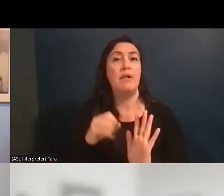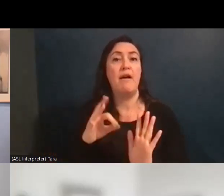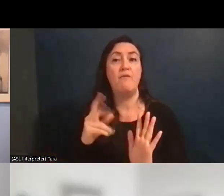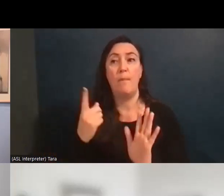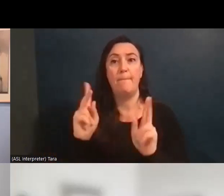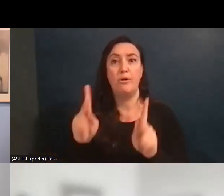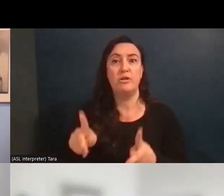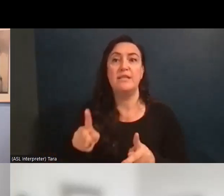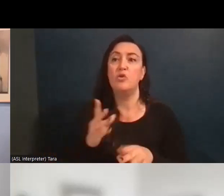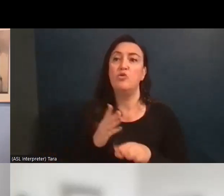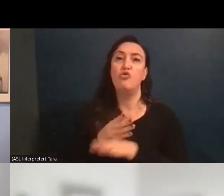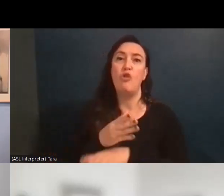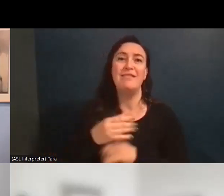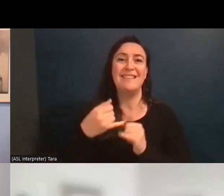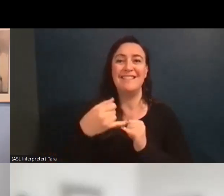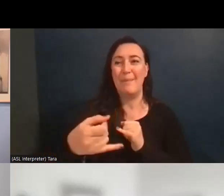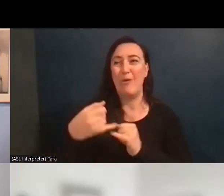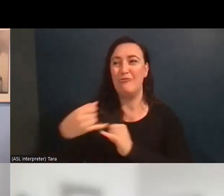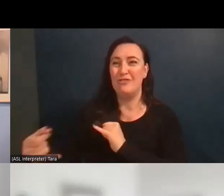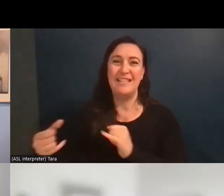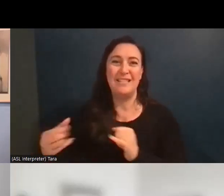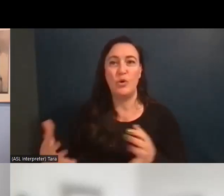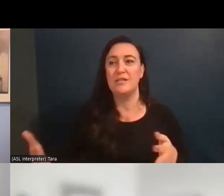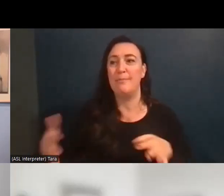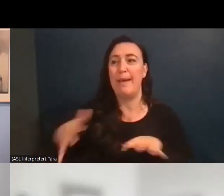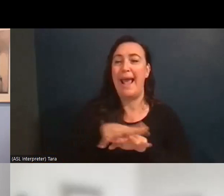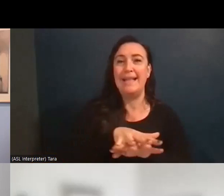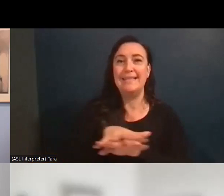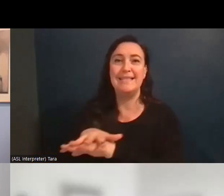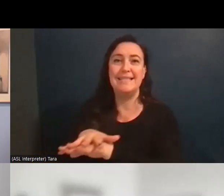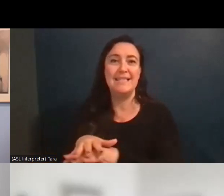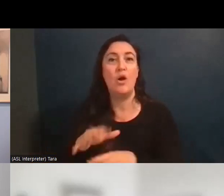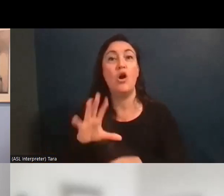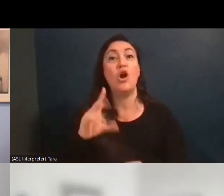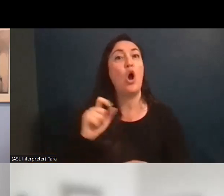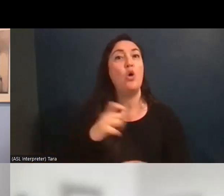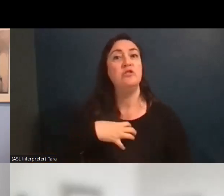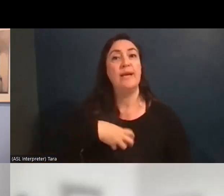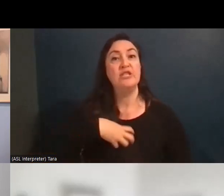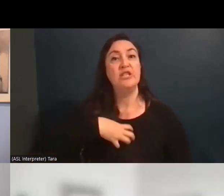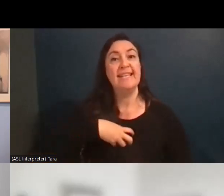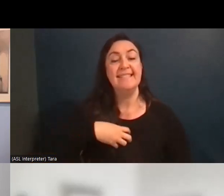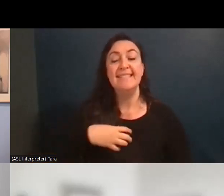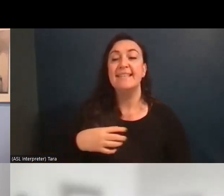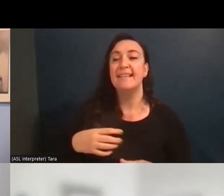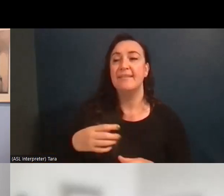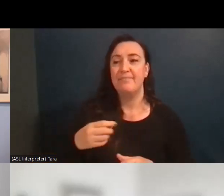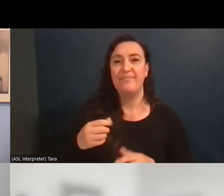boundaries or spans boundaries or code switches to engage multiple communities.